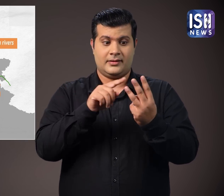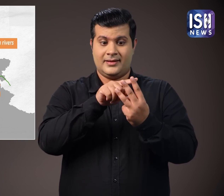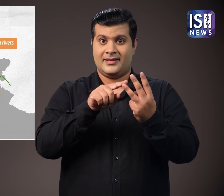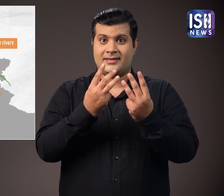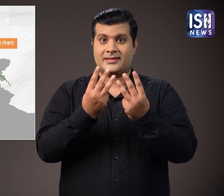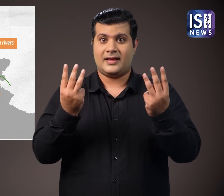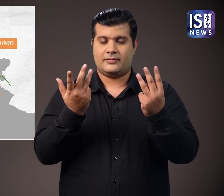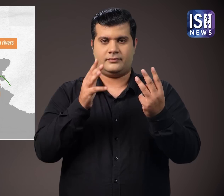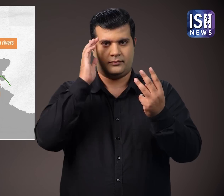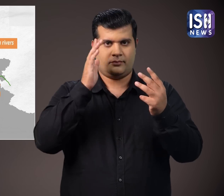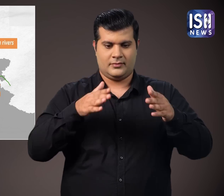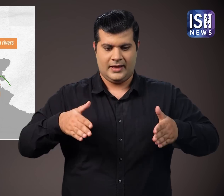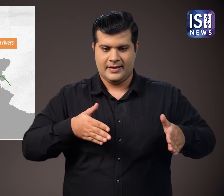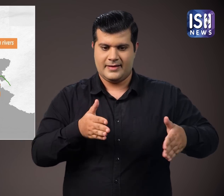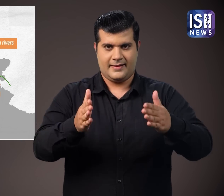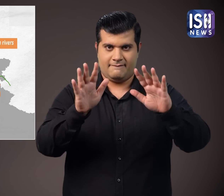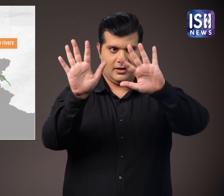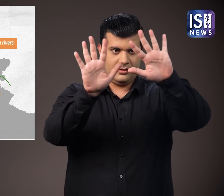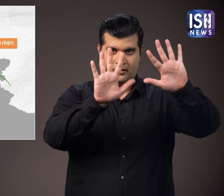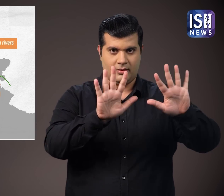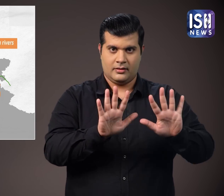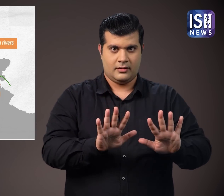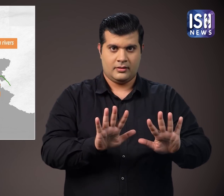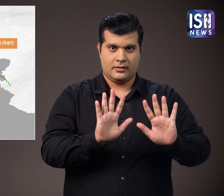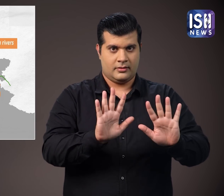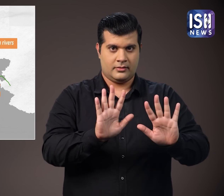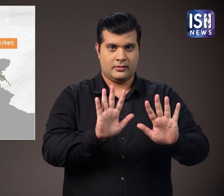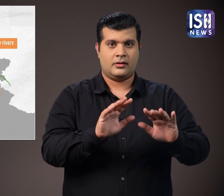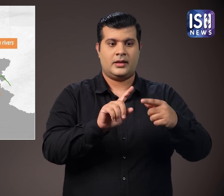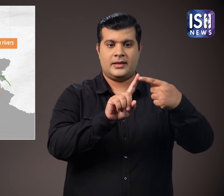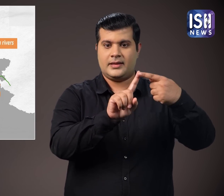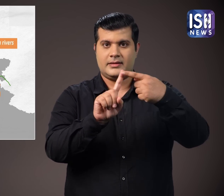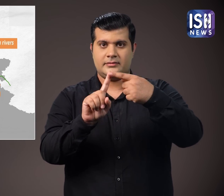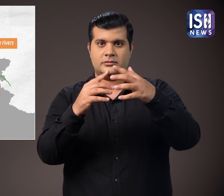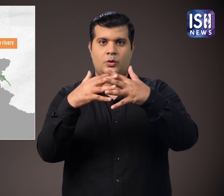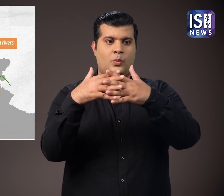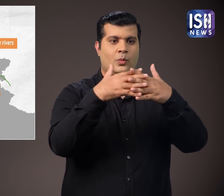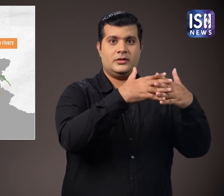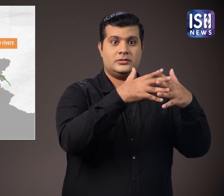and the groups were named as Eastern and Western Rivers.